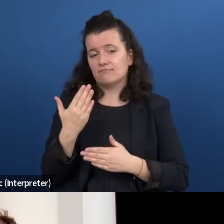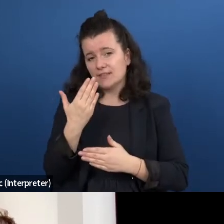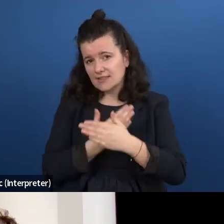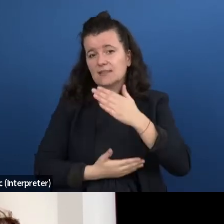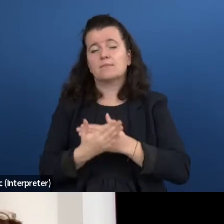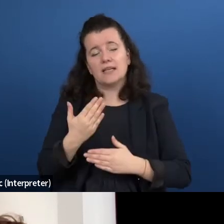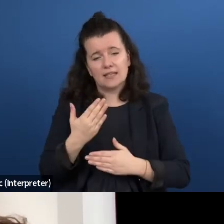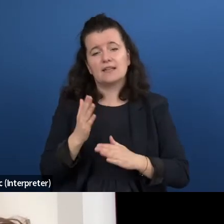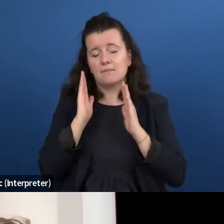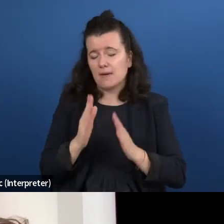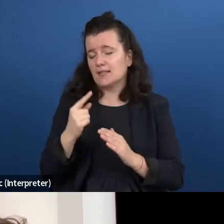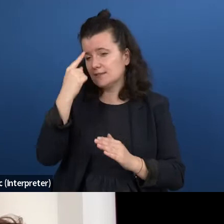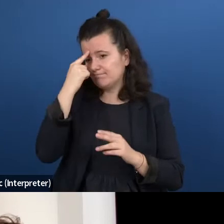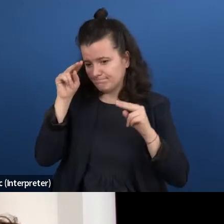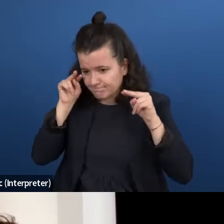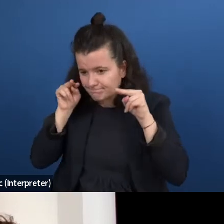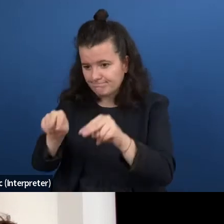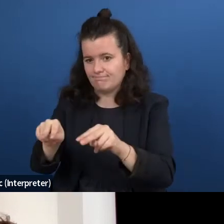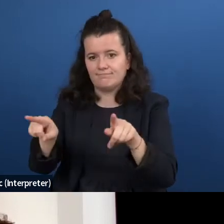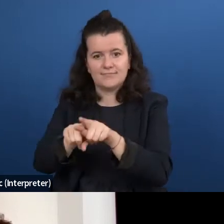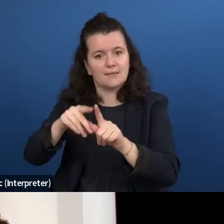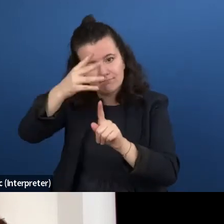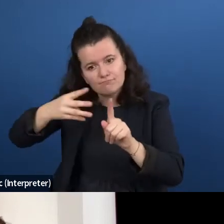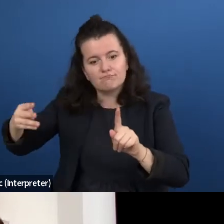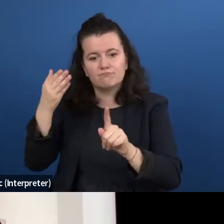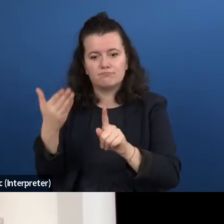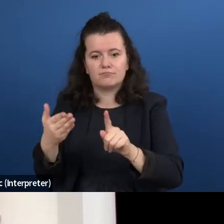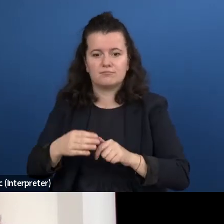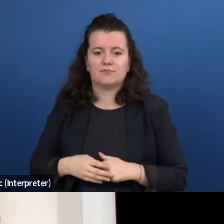There are very suitable resources for women with disabilities,